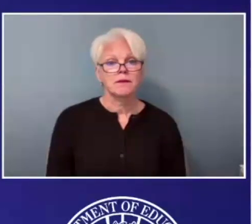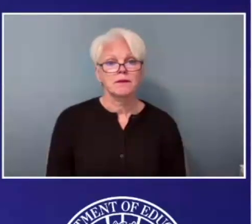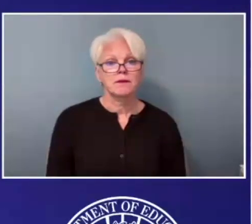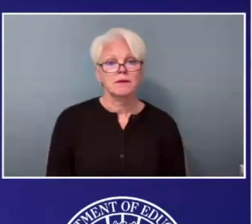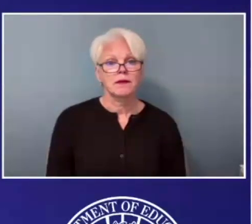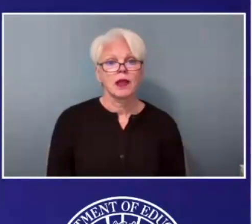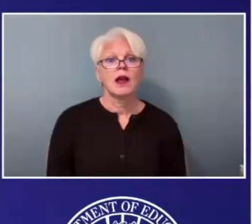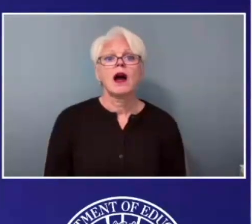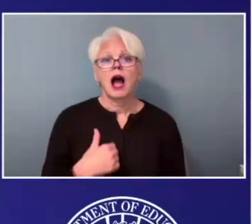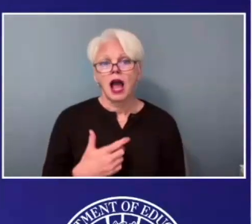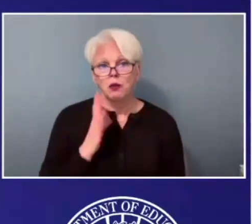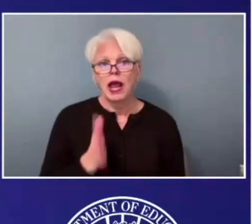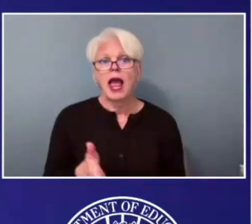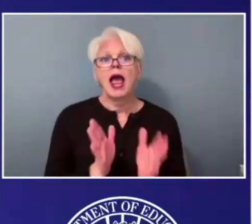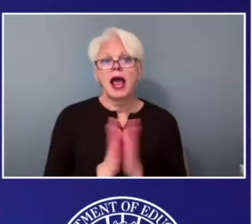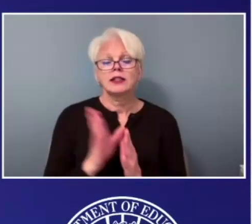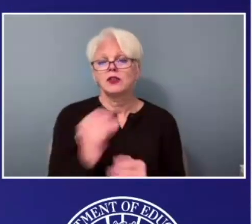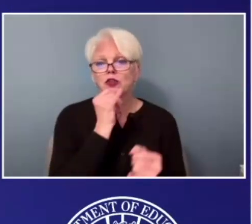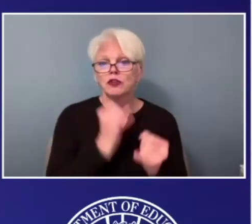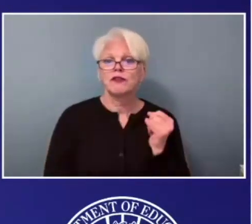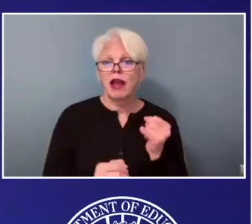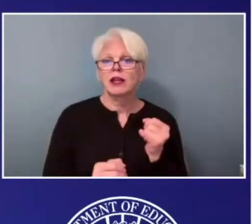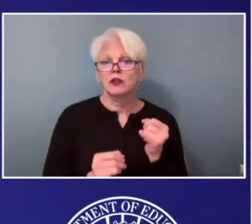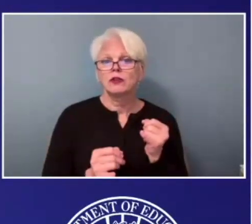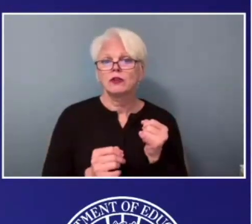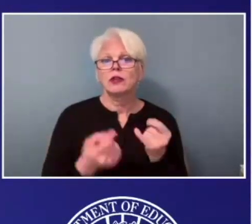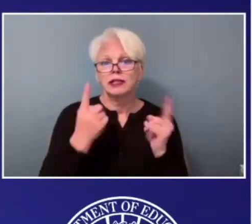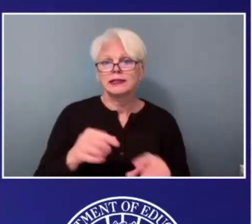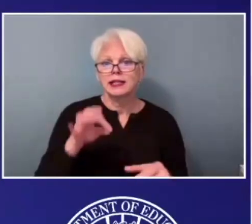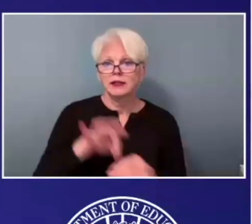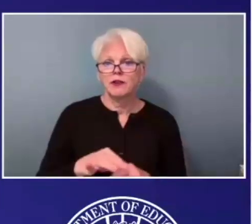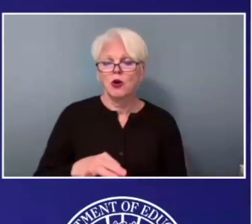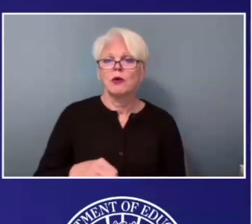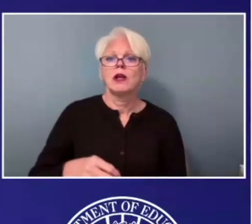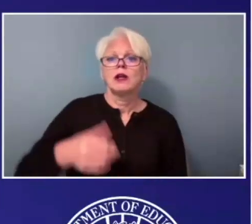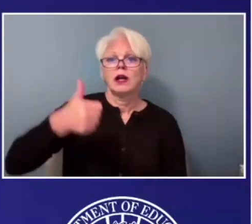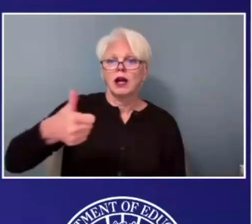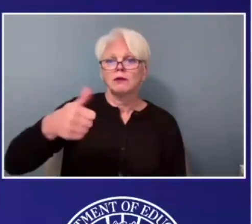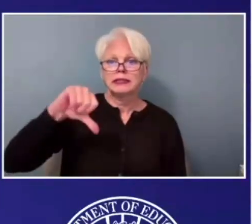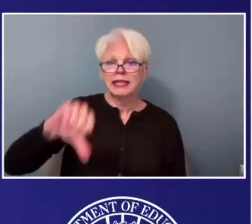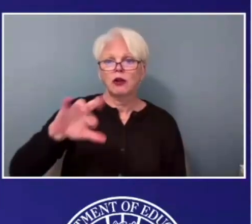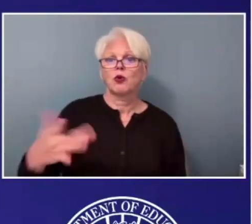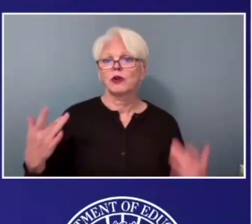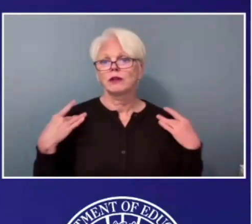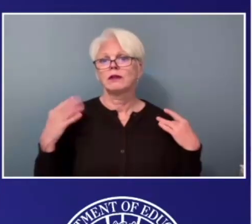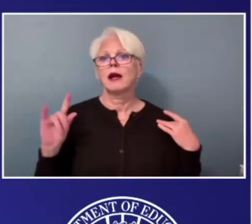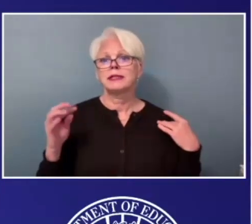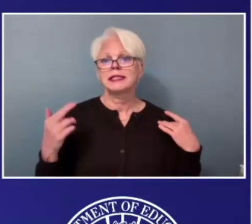Then I would ask for your final consensus: thumbs up, down, or abstain. And if you can, please keep your thumbs in